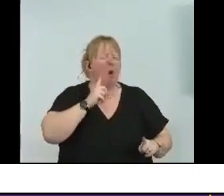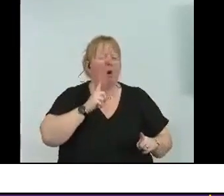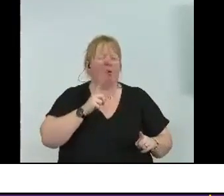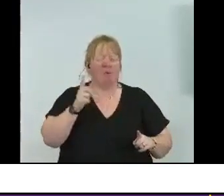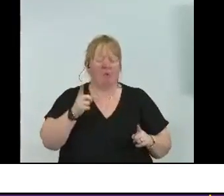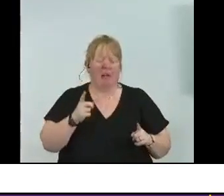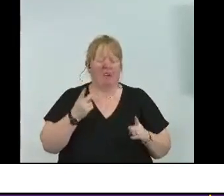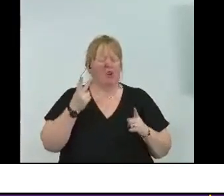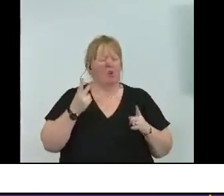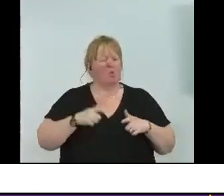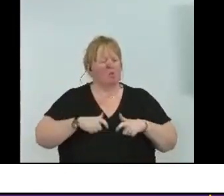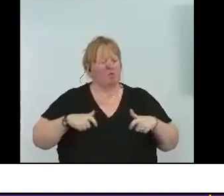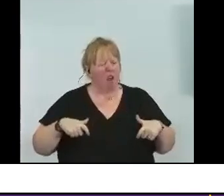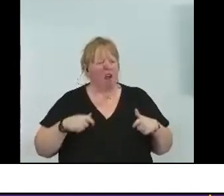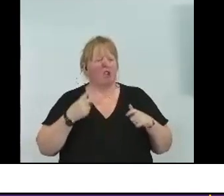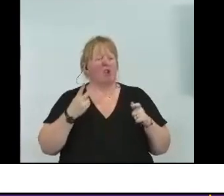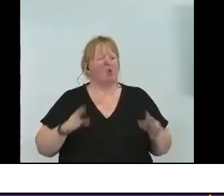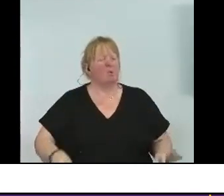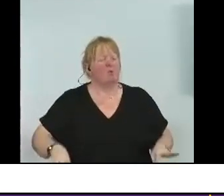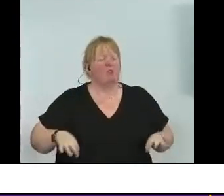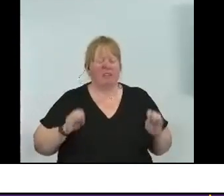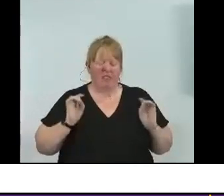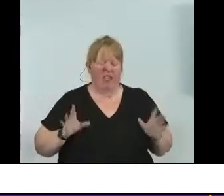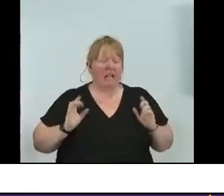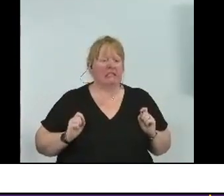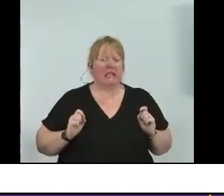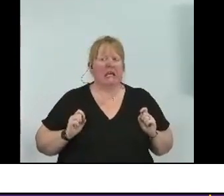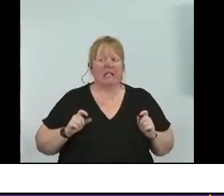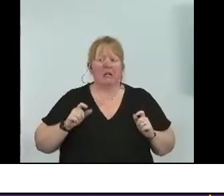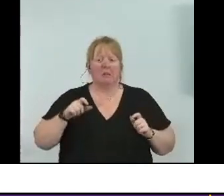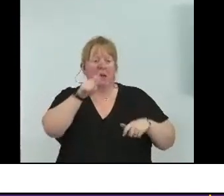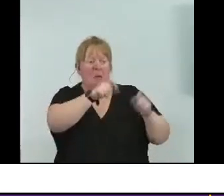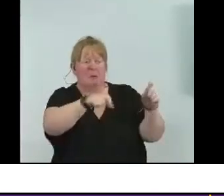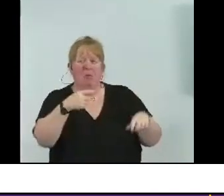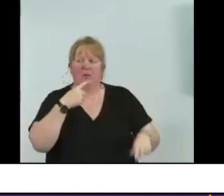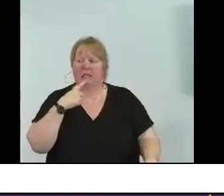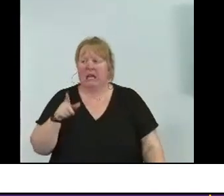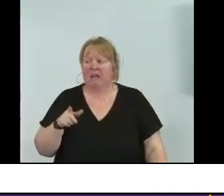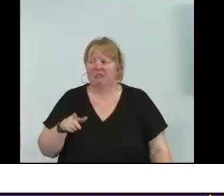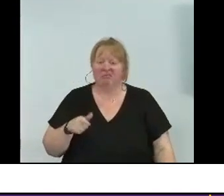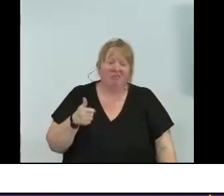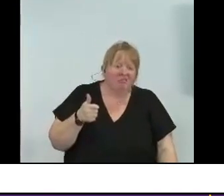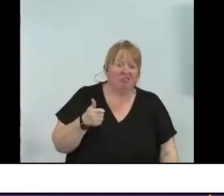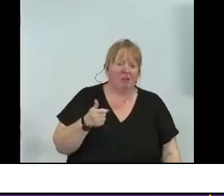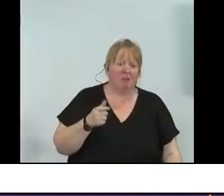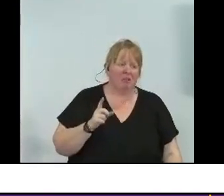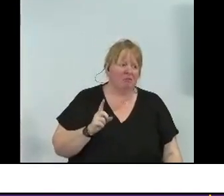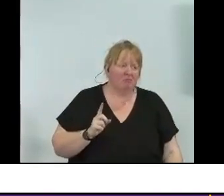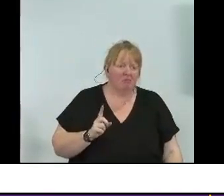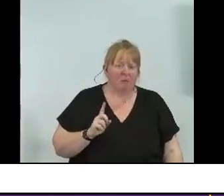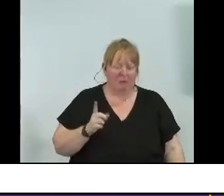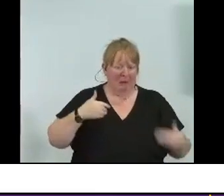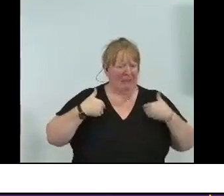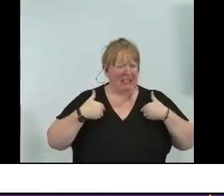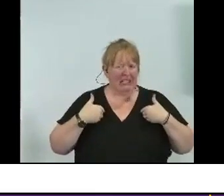two briefs and people are going to go, this is great, but either so what? Or what about me?